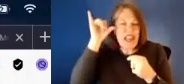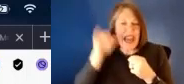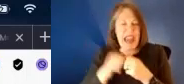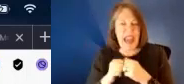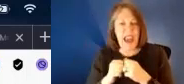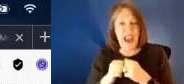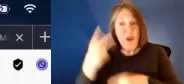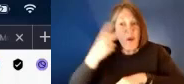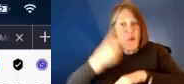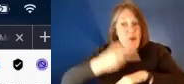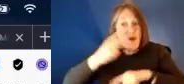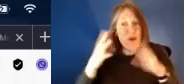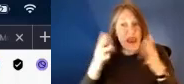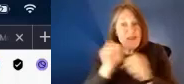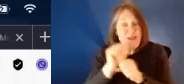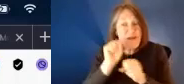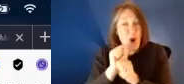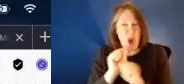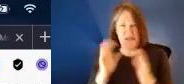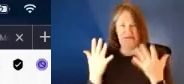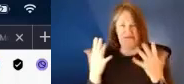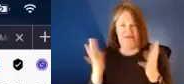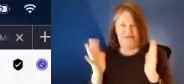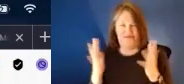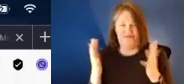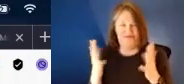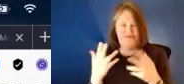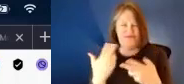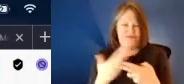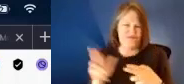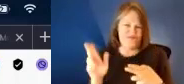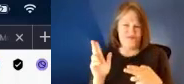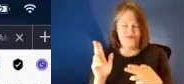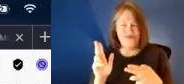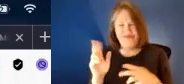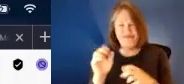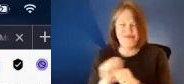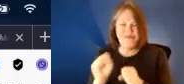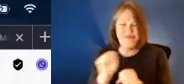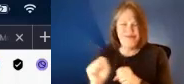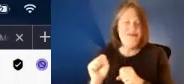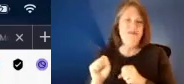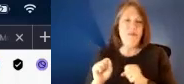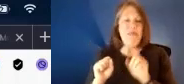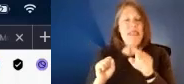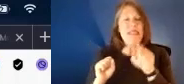days of work. 06:47:54 This is one of the iPresentation's